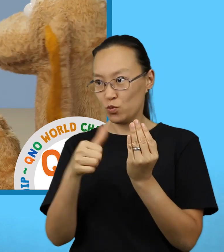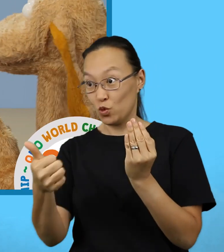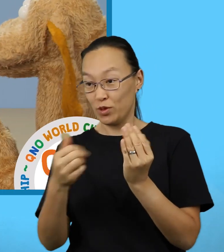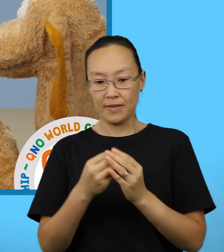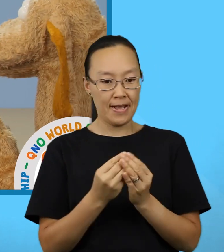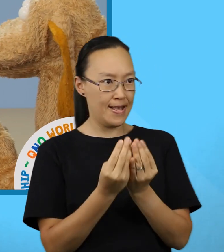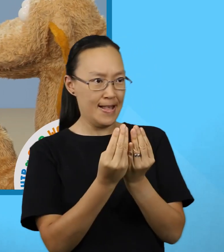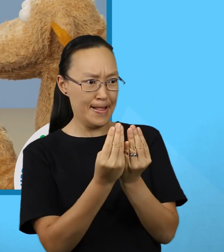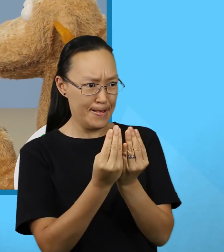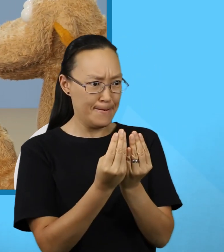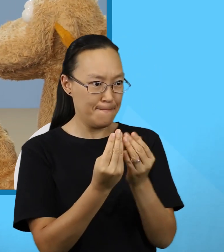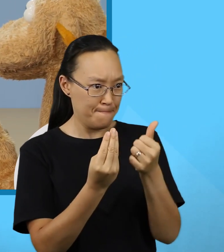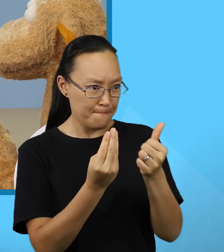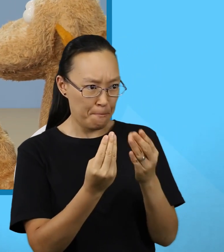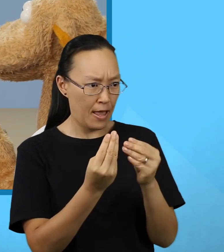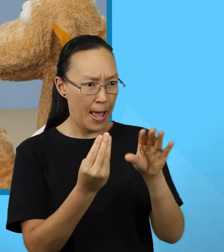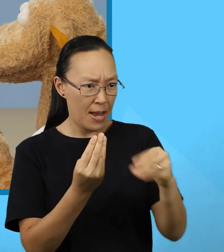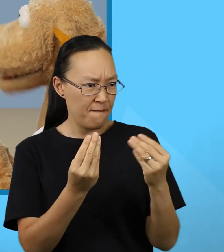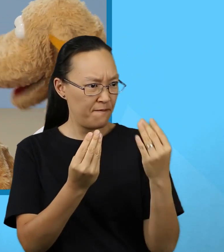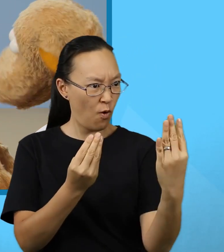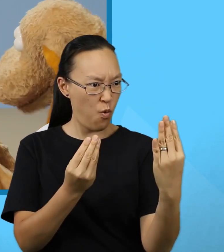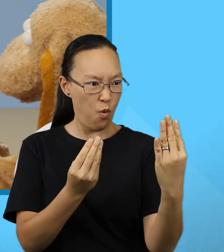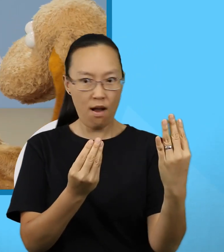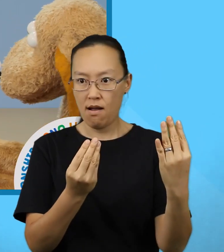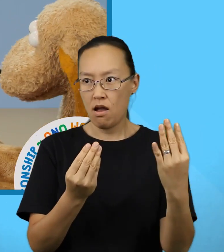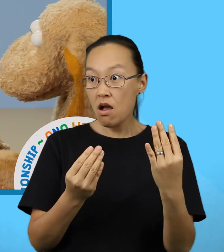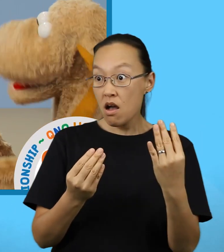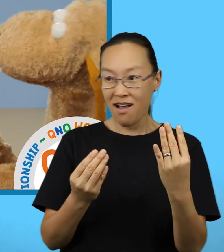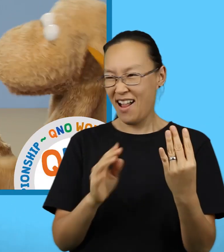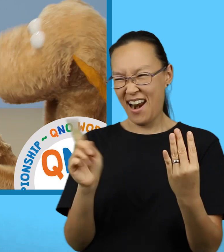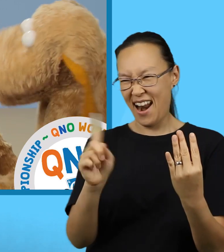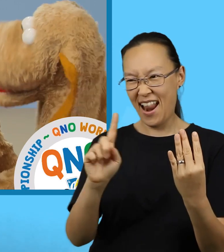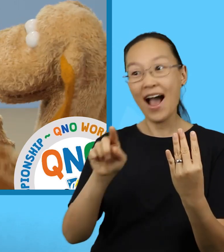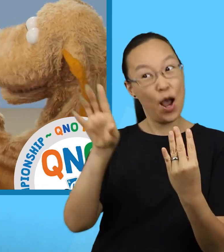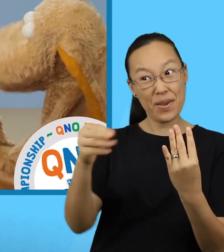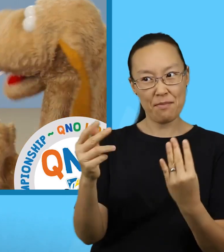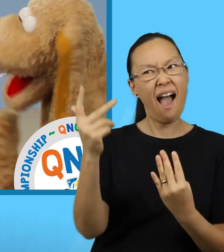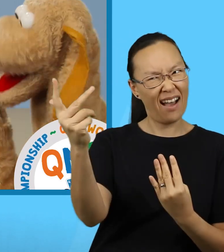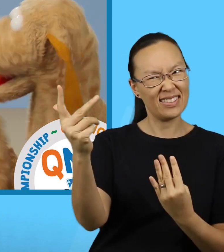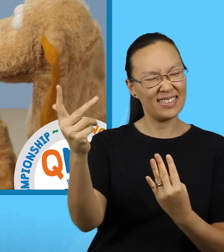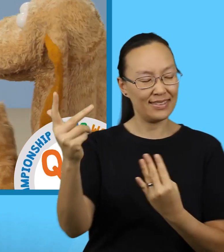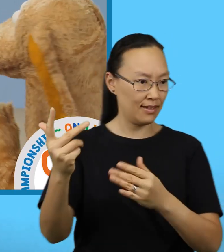[Reg] Okay. Pick up four. No, you pick up eight.